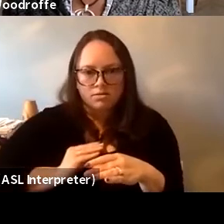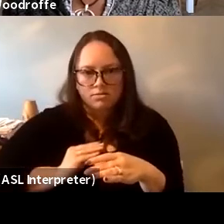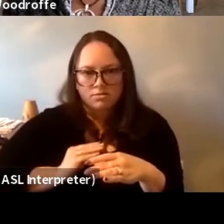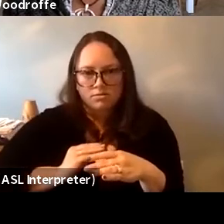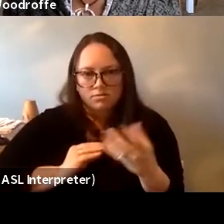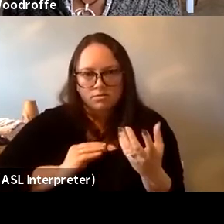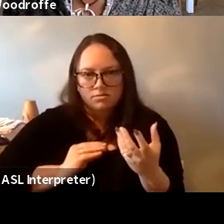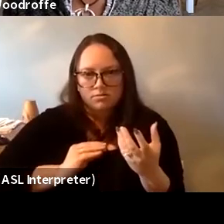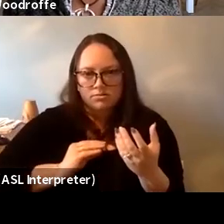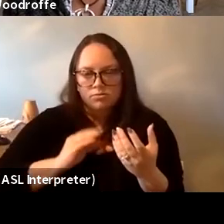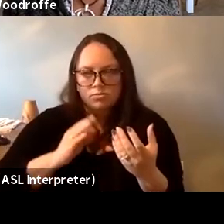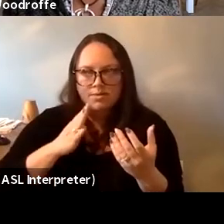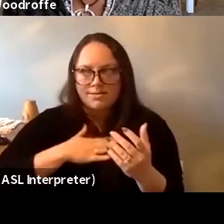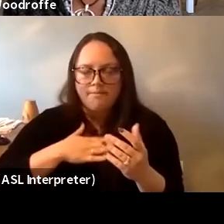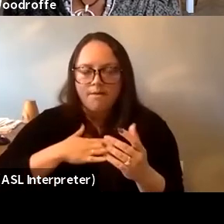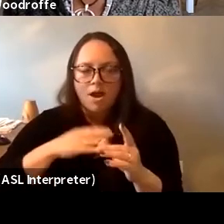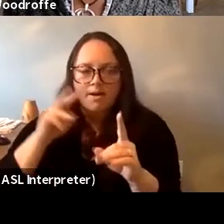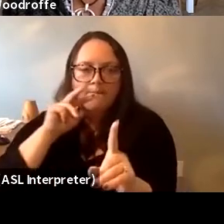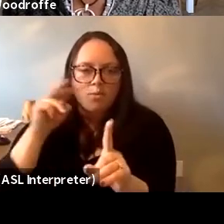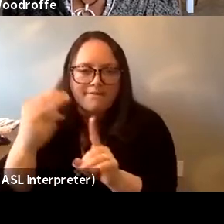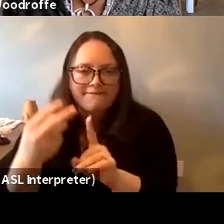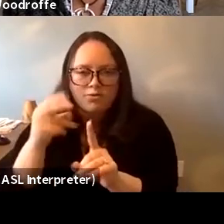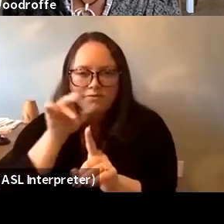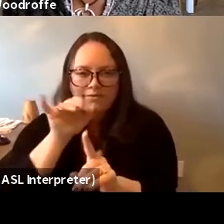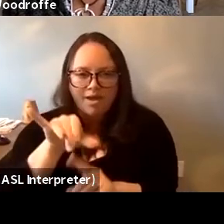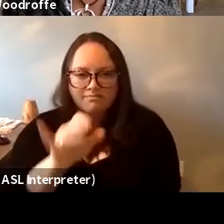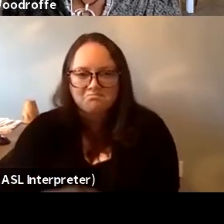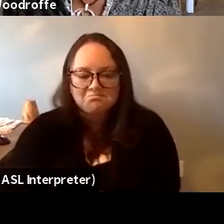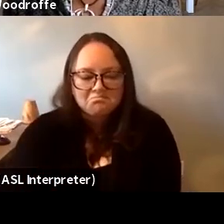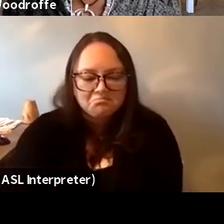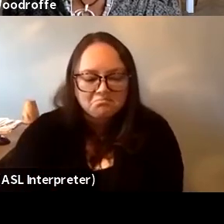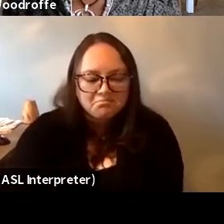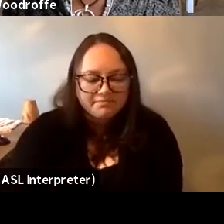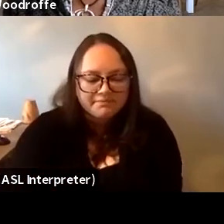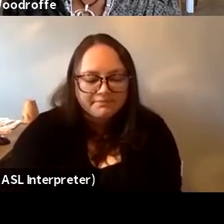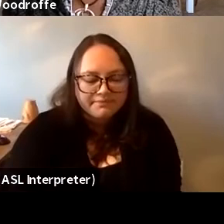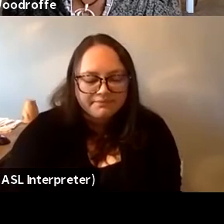my, my point of view of this perspective. So our next